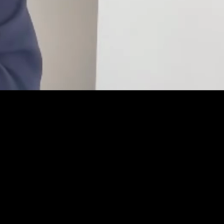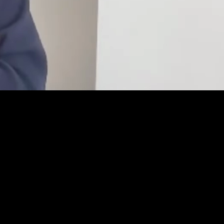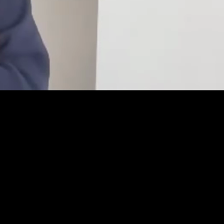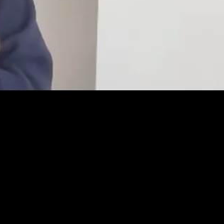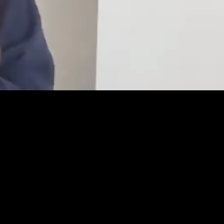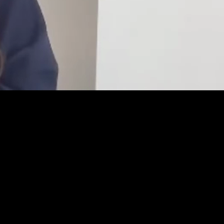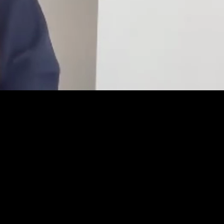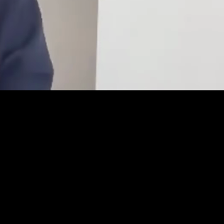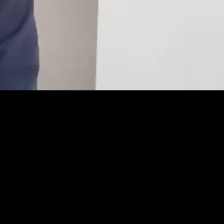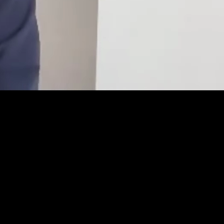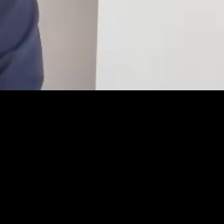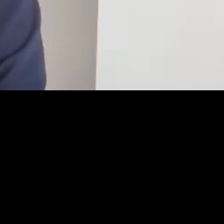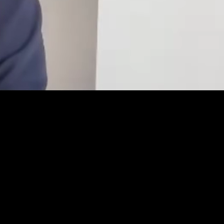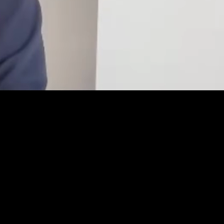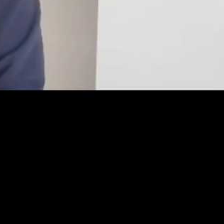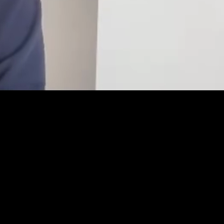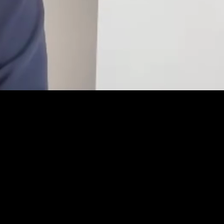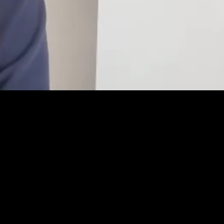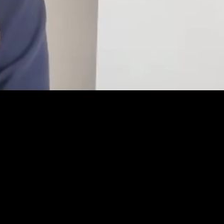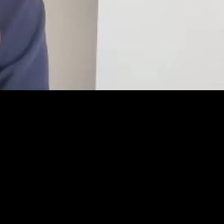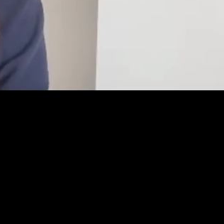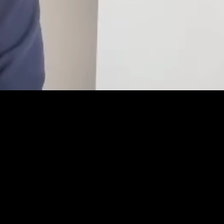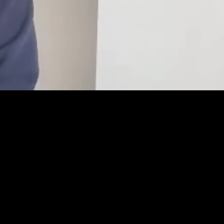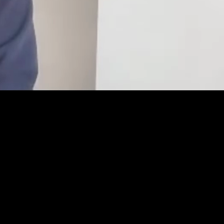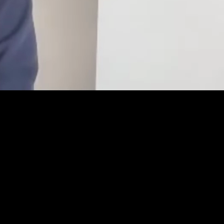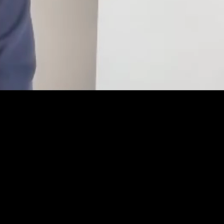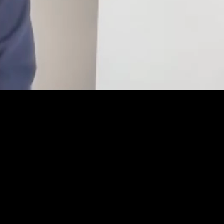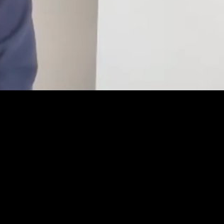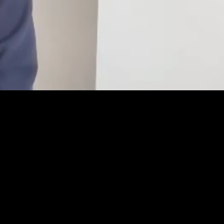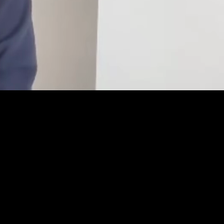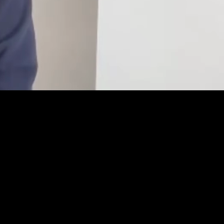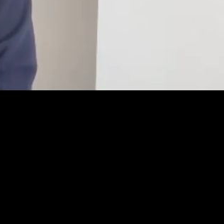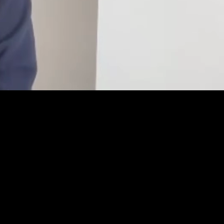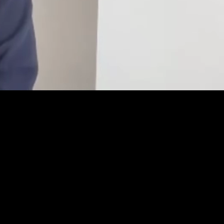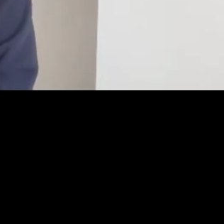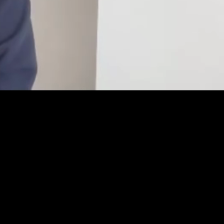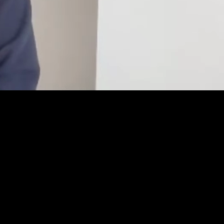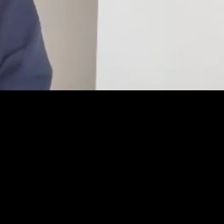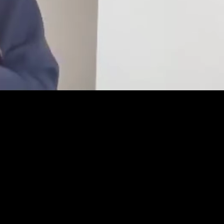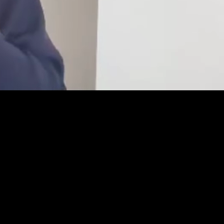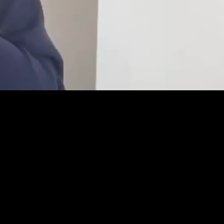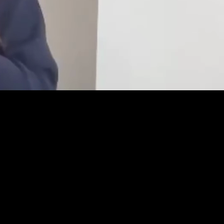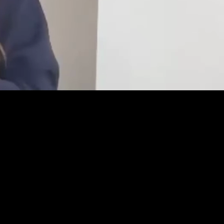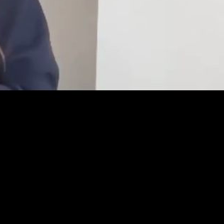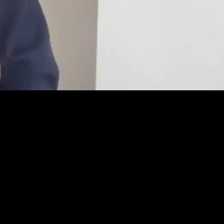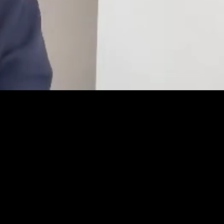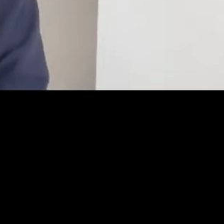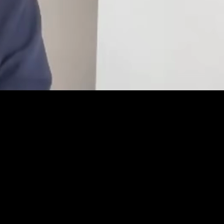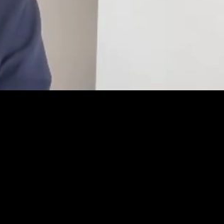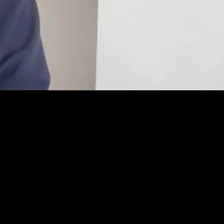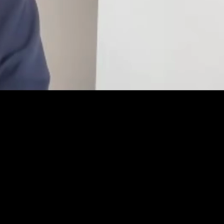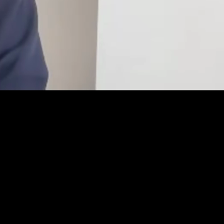It sounds scary, search engine optimization, but the basics, the fundamentals, aren't difficult to get to grips with.